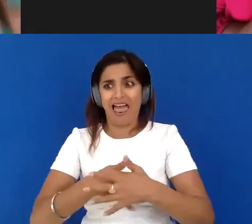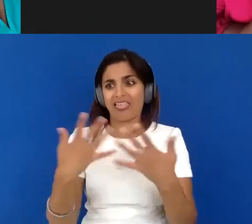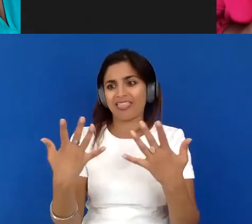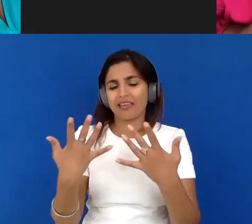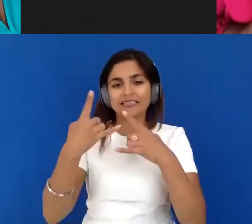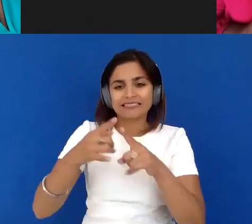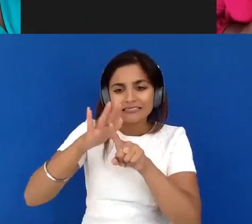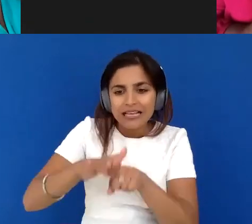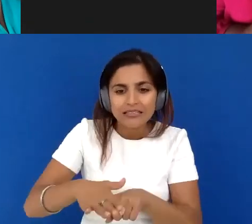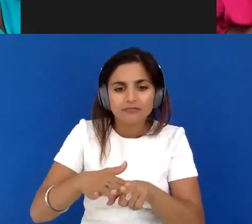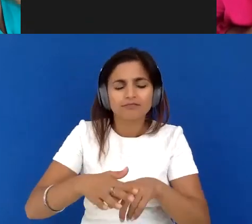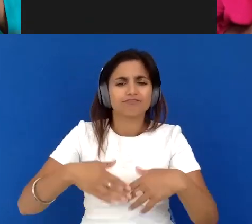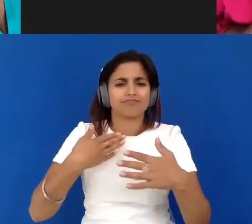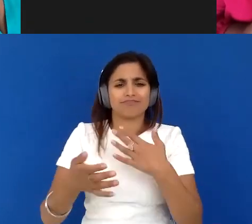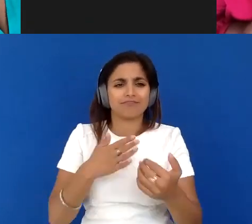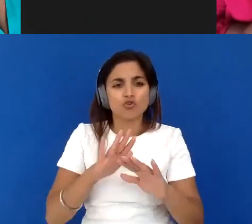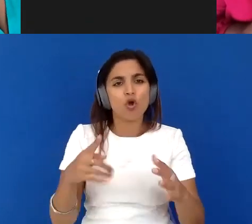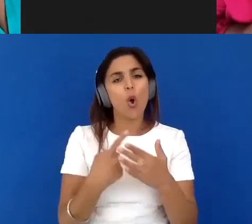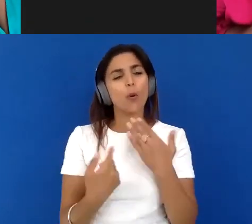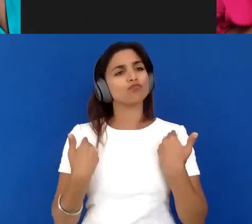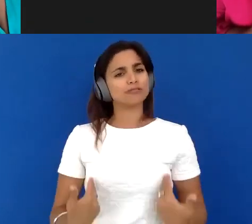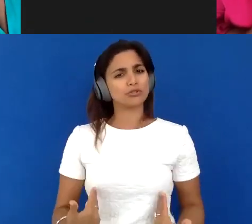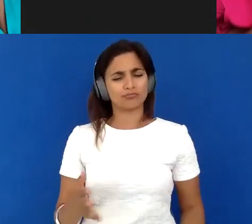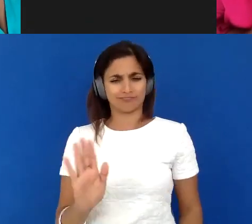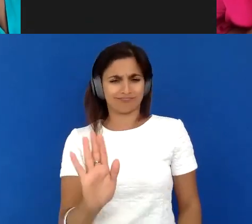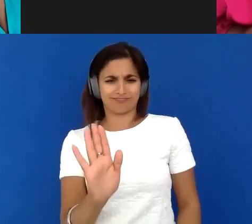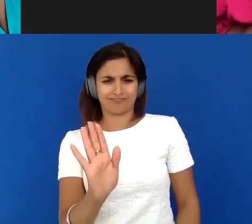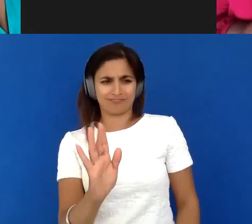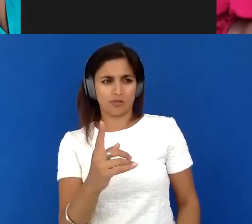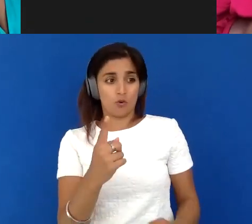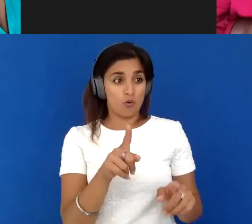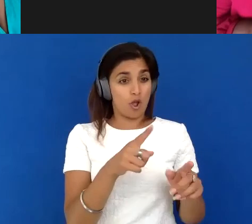like misogyny is not just perpetuated by men it is also something that it can be